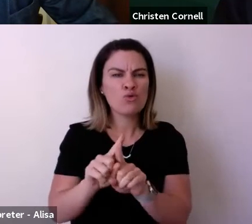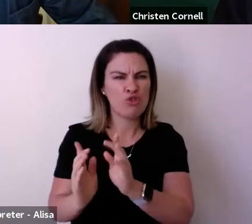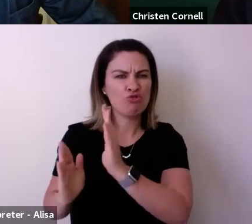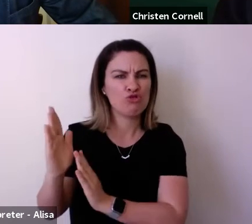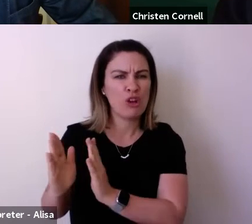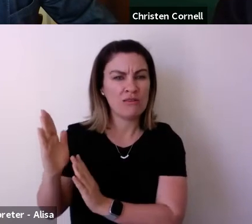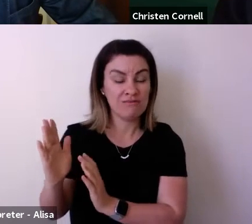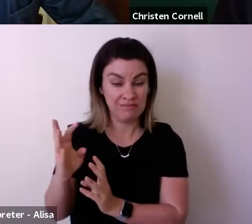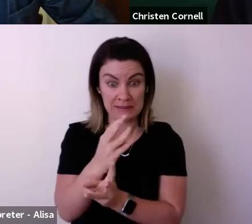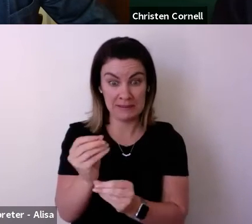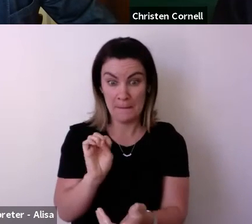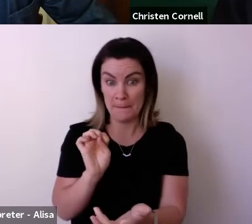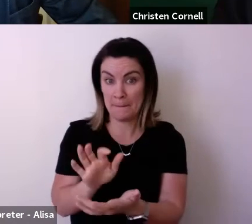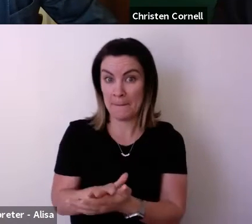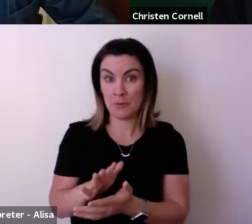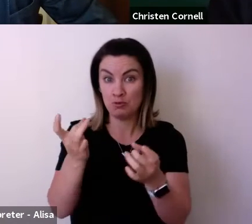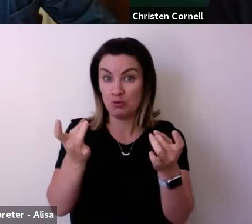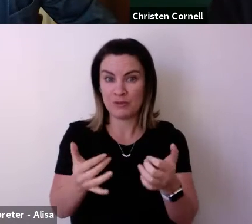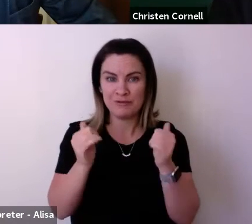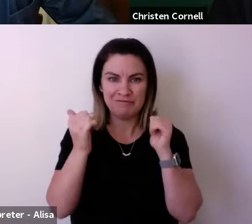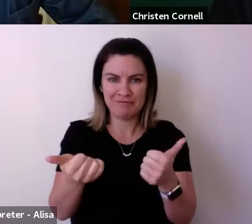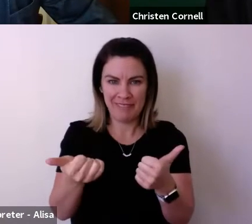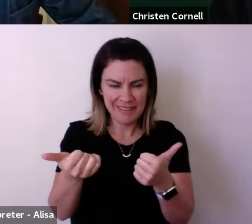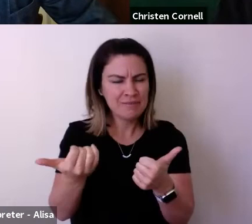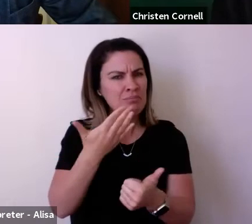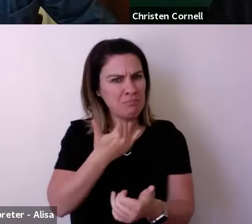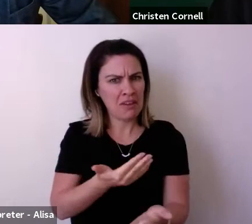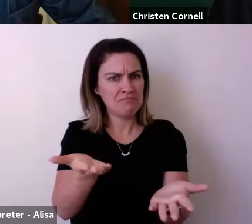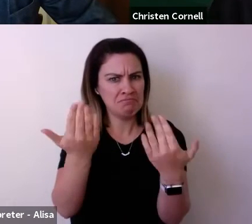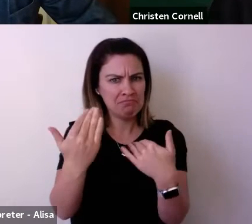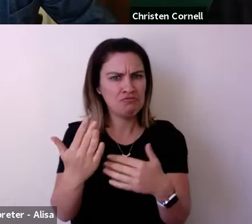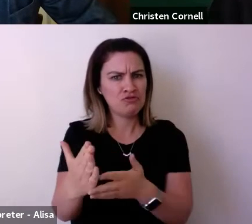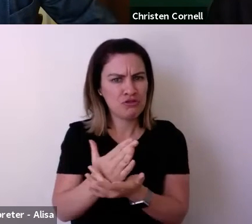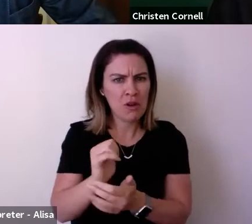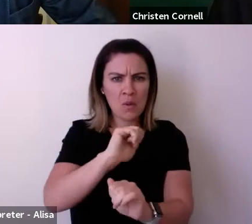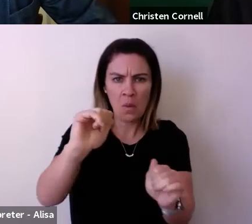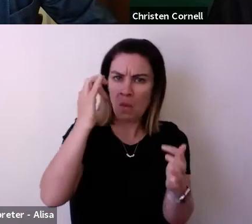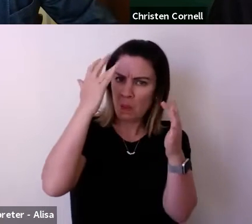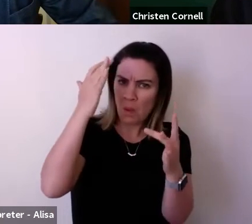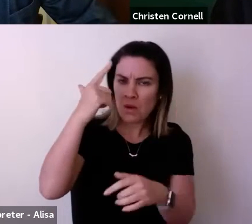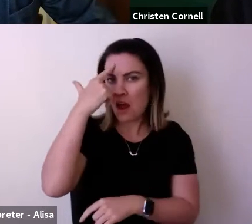I think some people started using it. We invite and encourage you to share your thoughts and ideas with each other and to use that